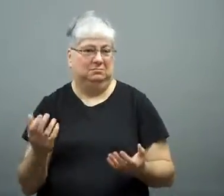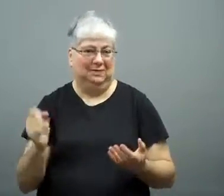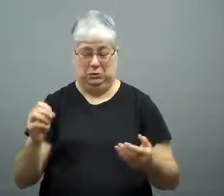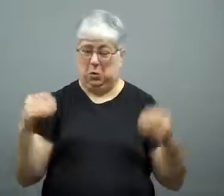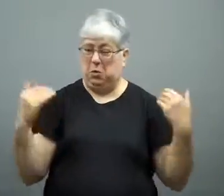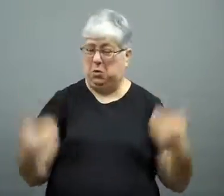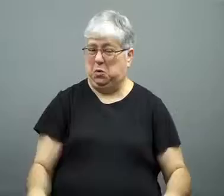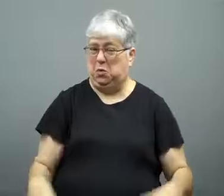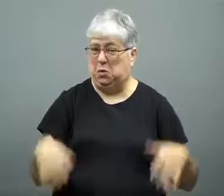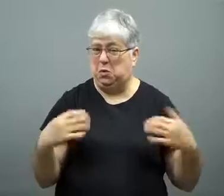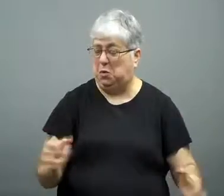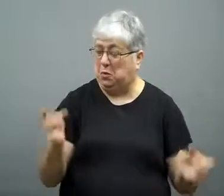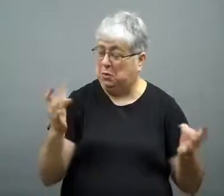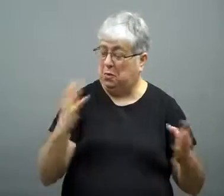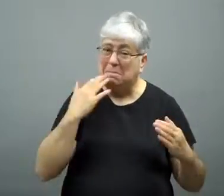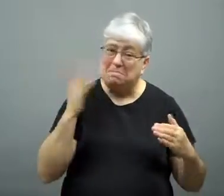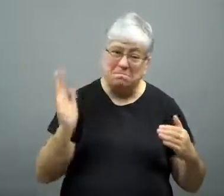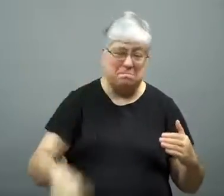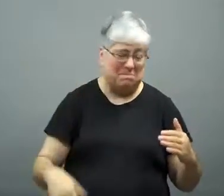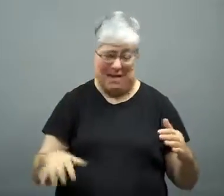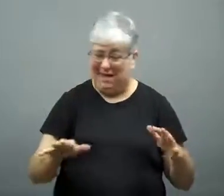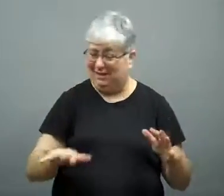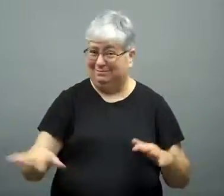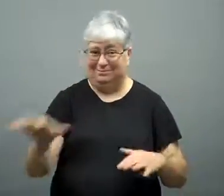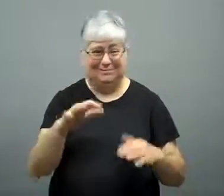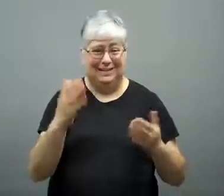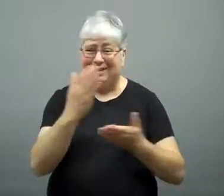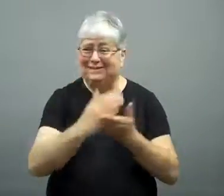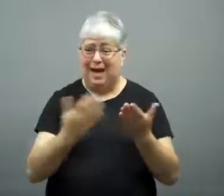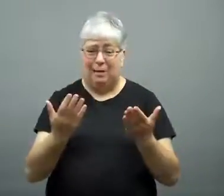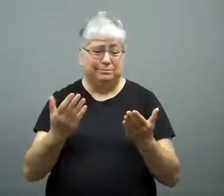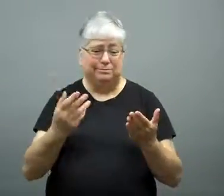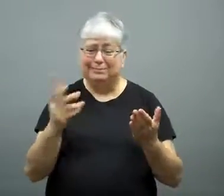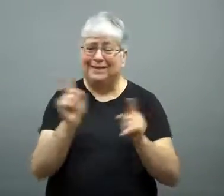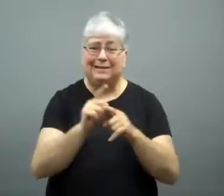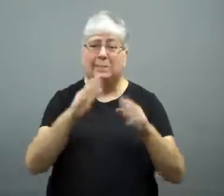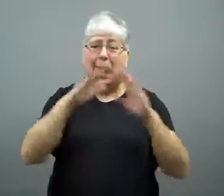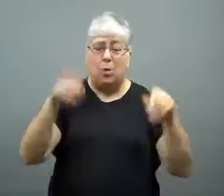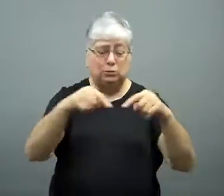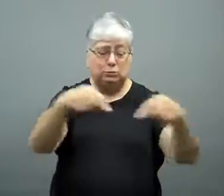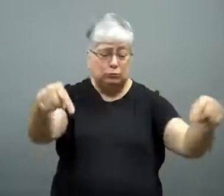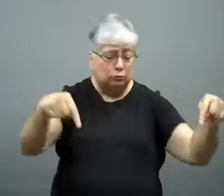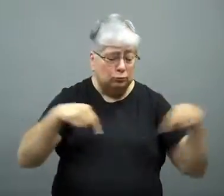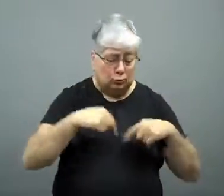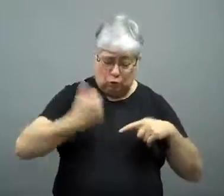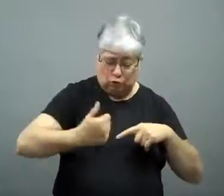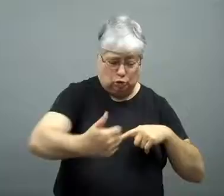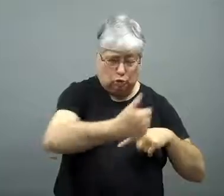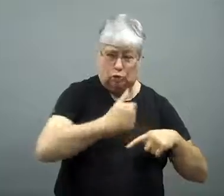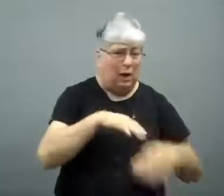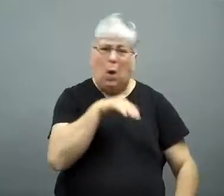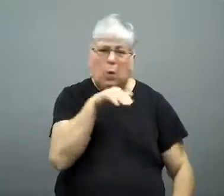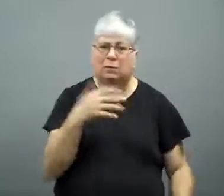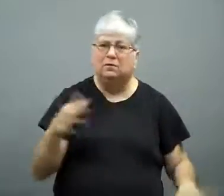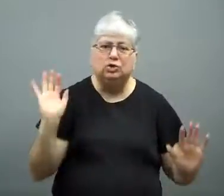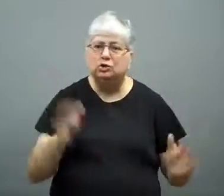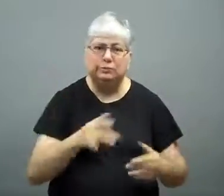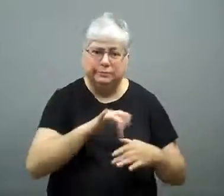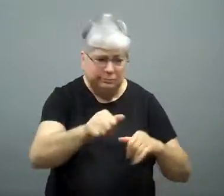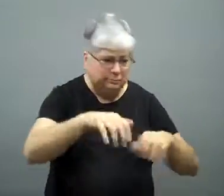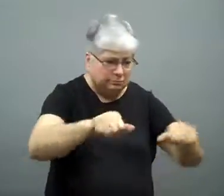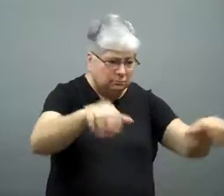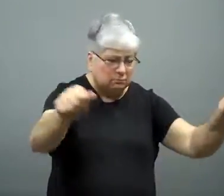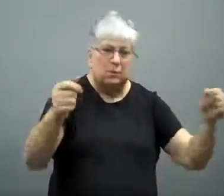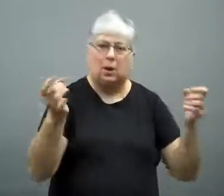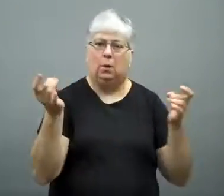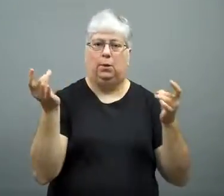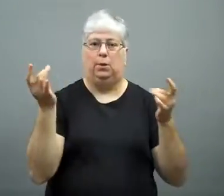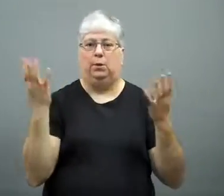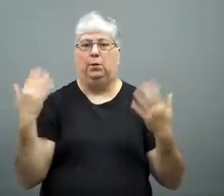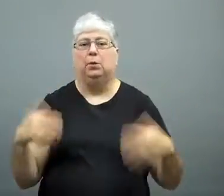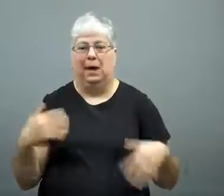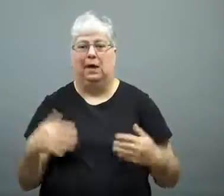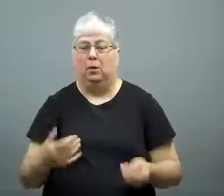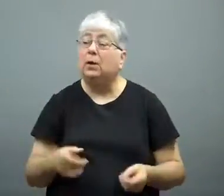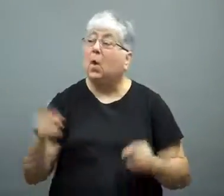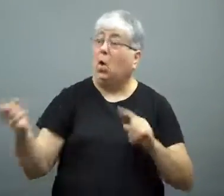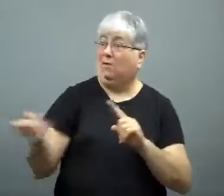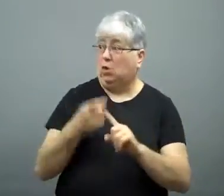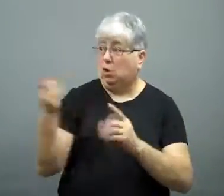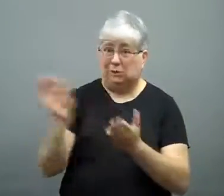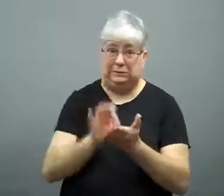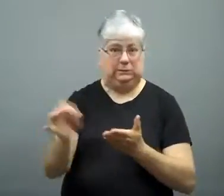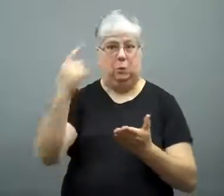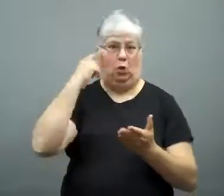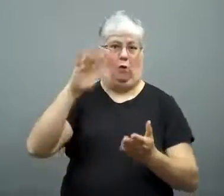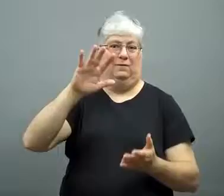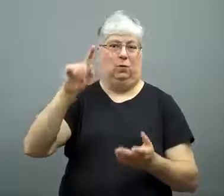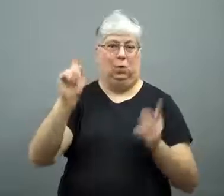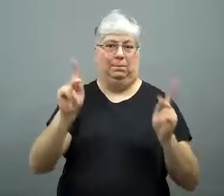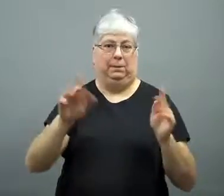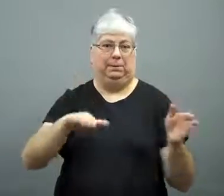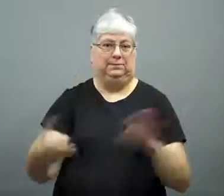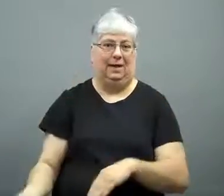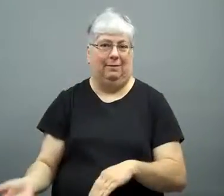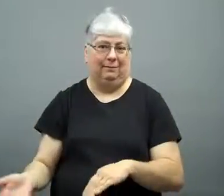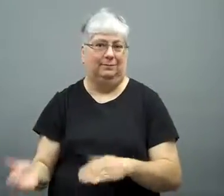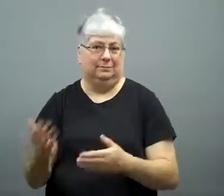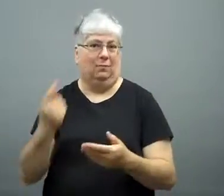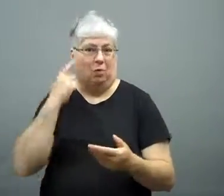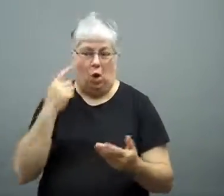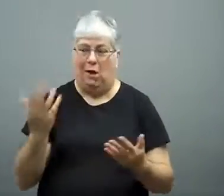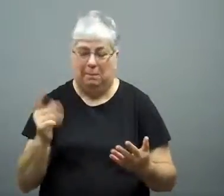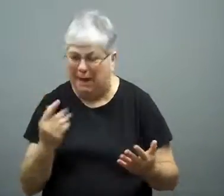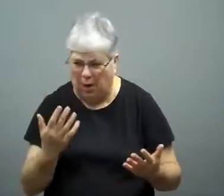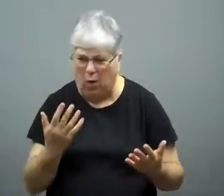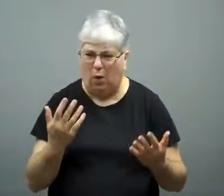It was bad, entire blocks were obliterated.